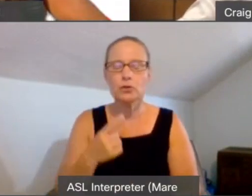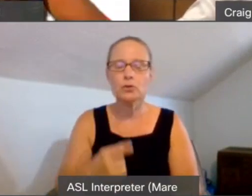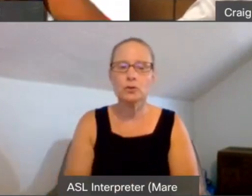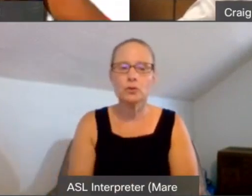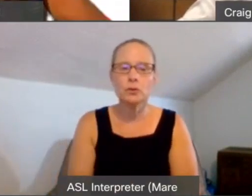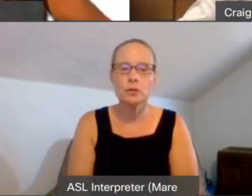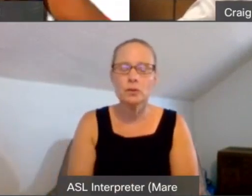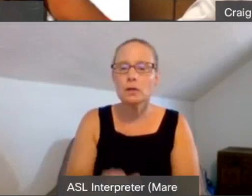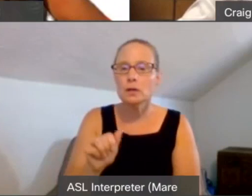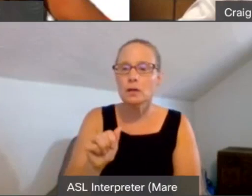Amelia.